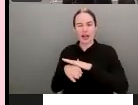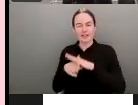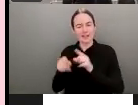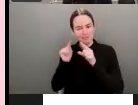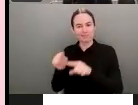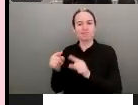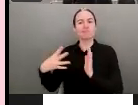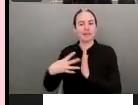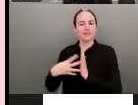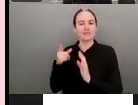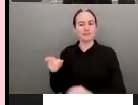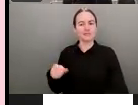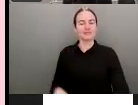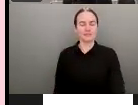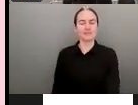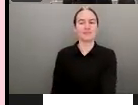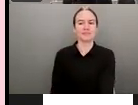Great answer.